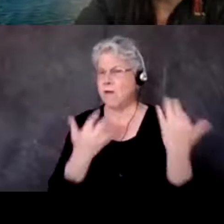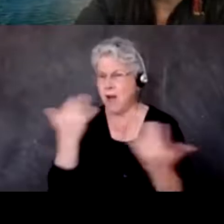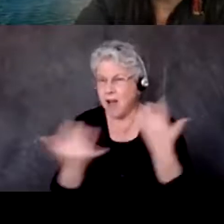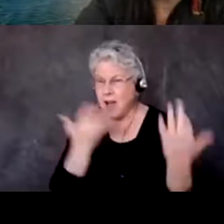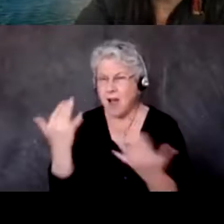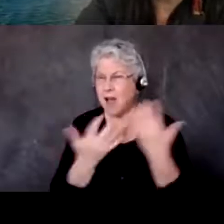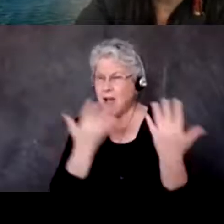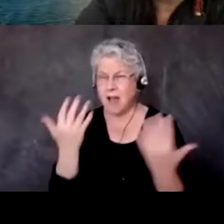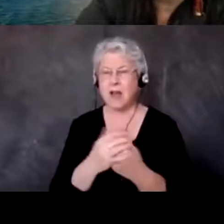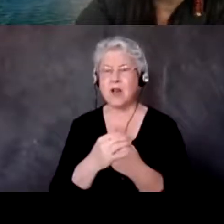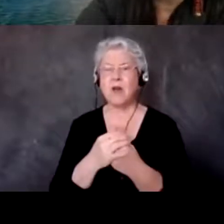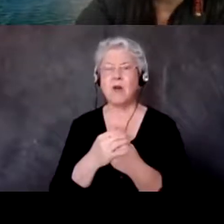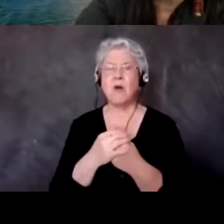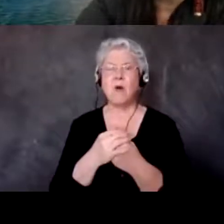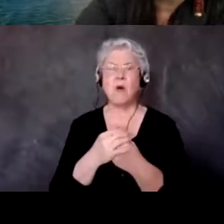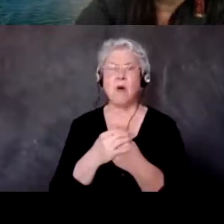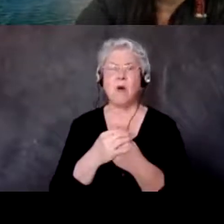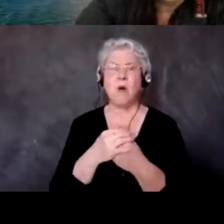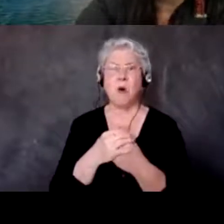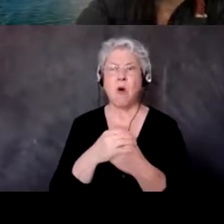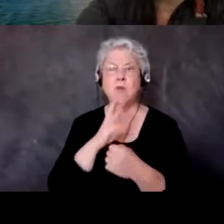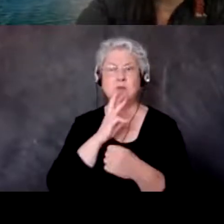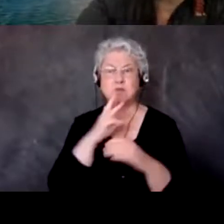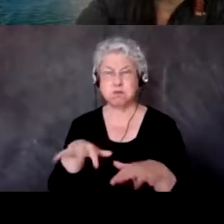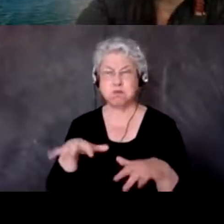or who are impacted by the flooding. We have to meet our people where they're at.